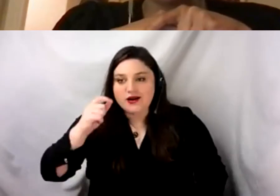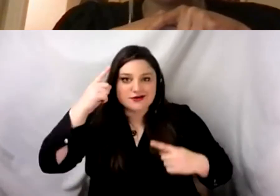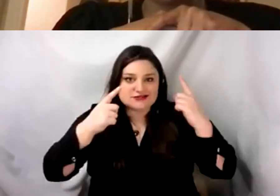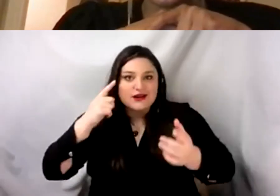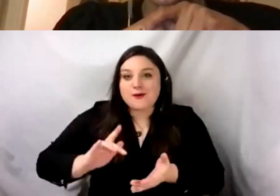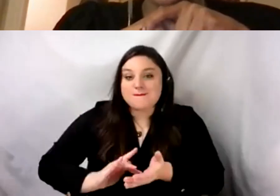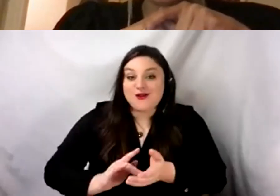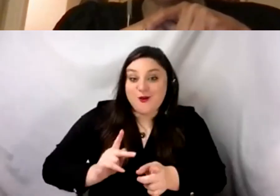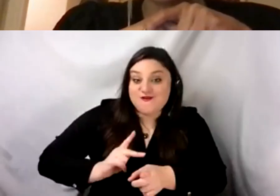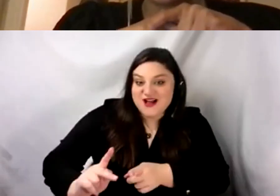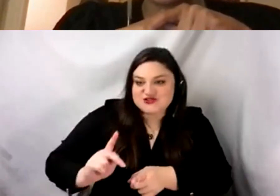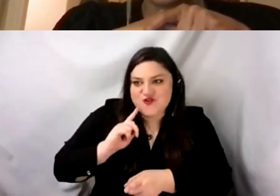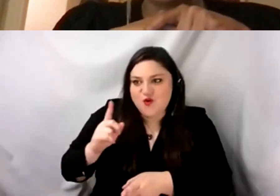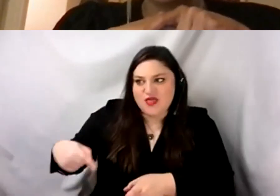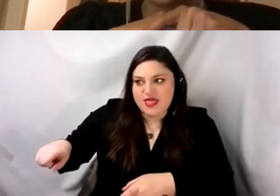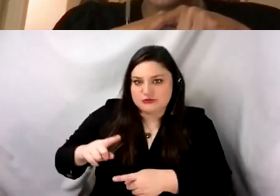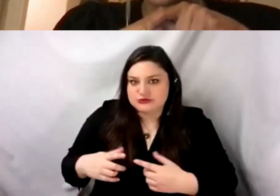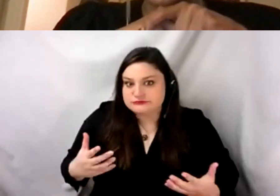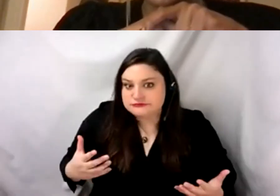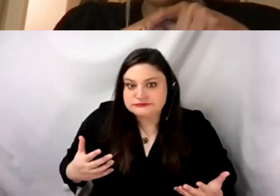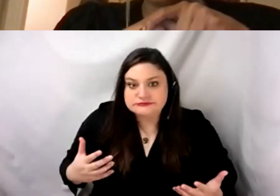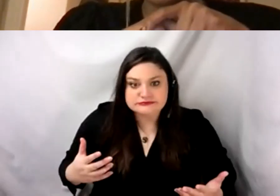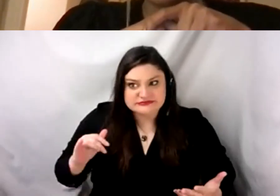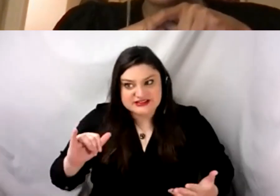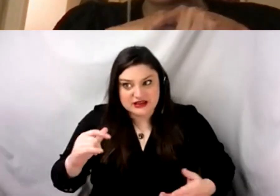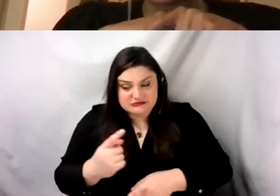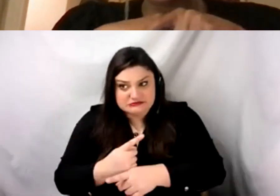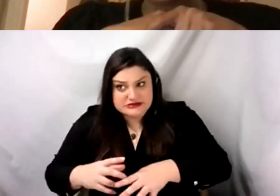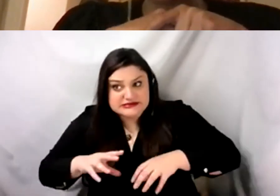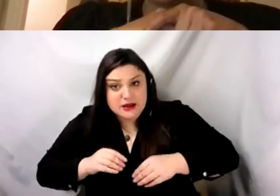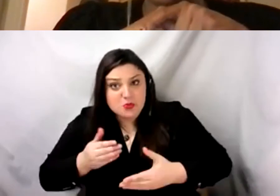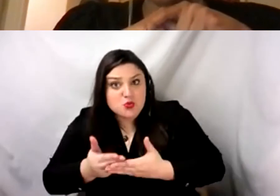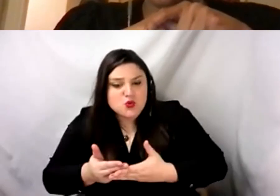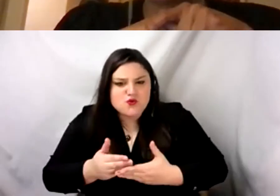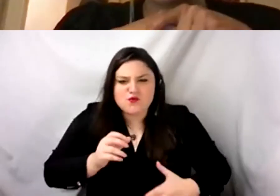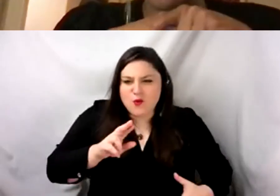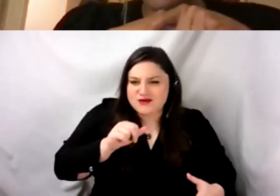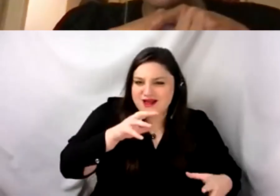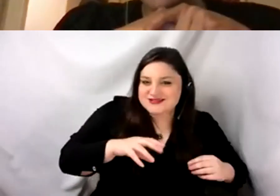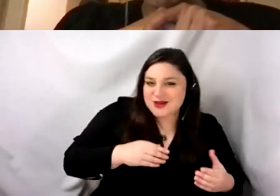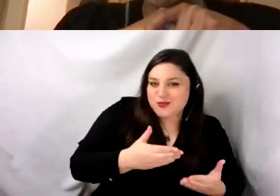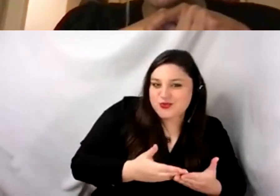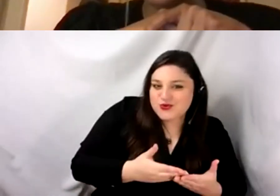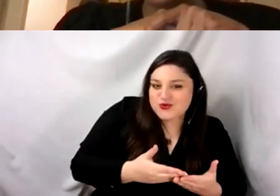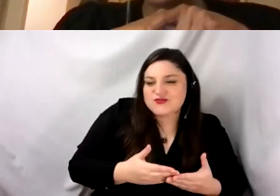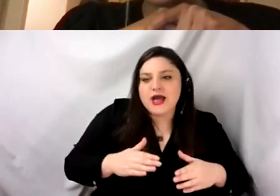appropriate proof of vaccination and what isn't. How to spot a counterfeit vaccine card.